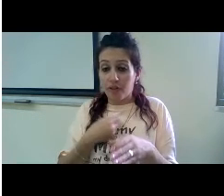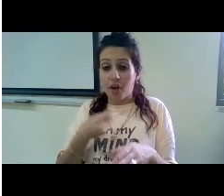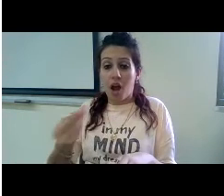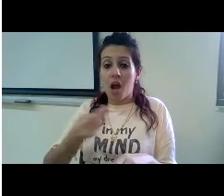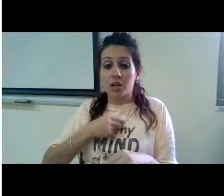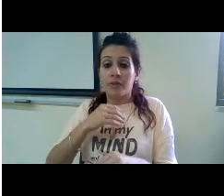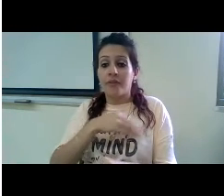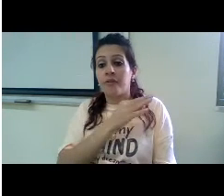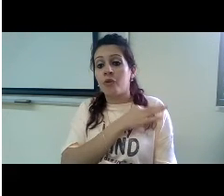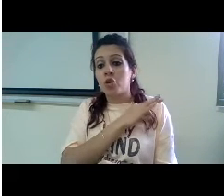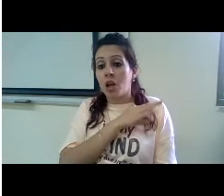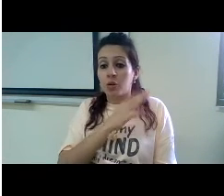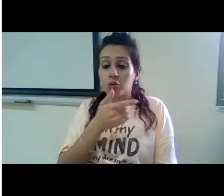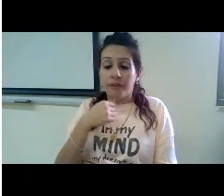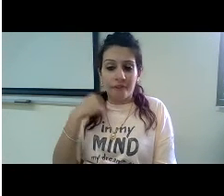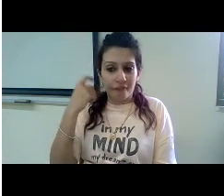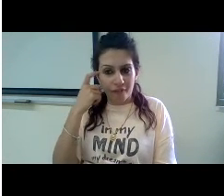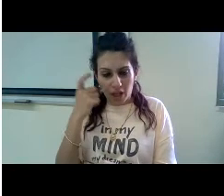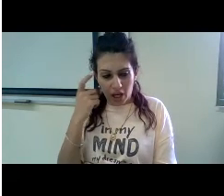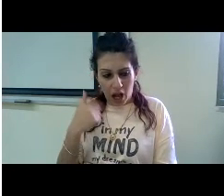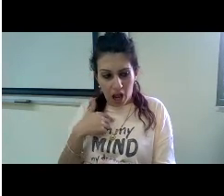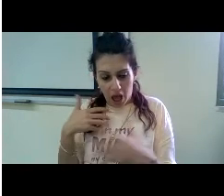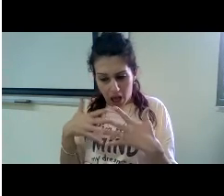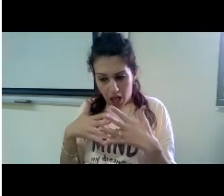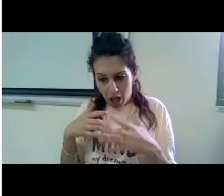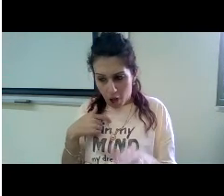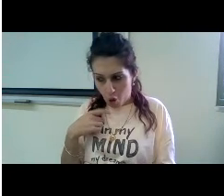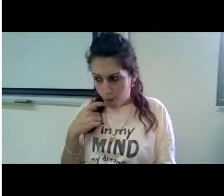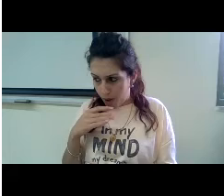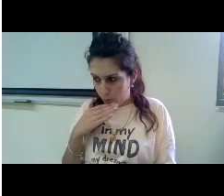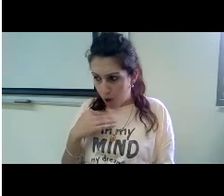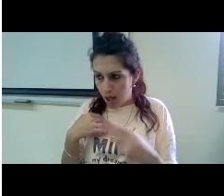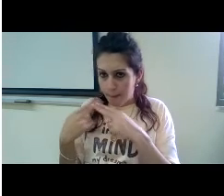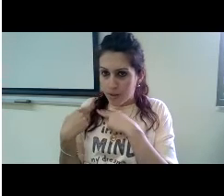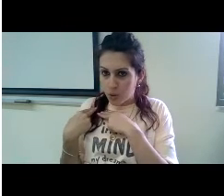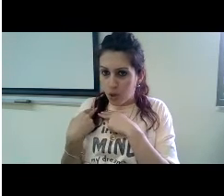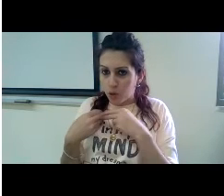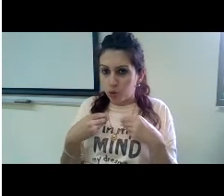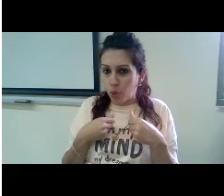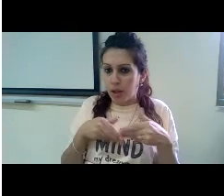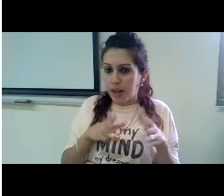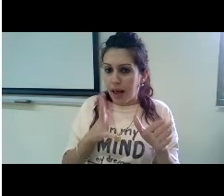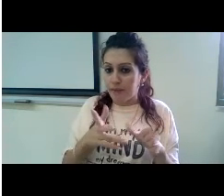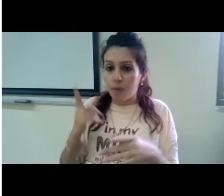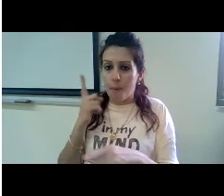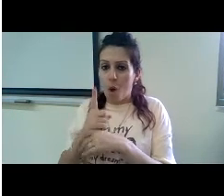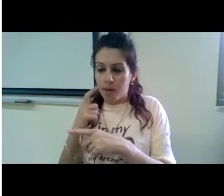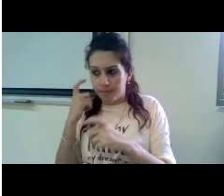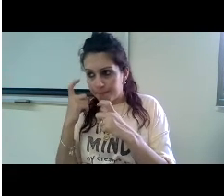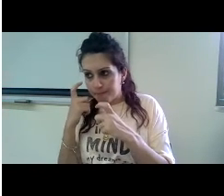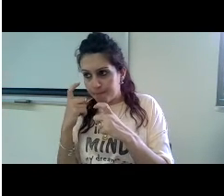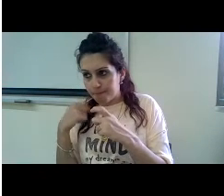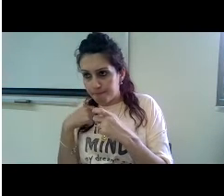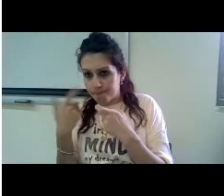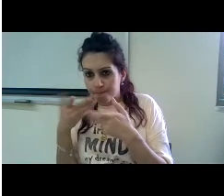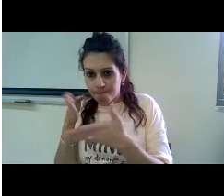But how to do it needs to be customized to each family. Next, thank you.